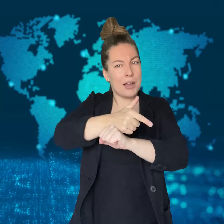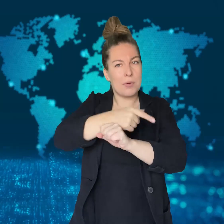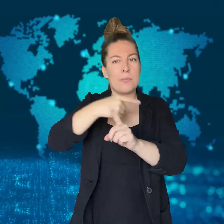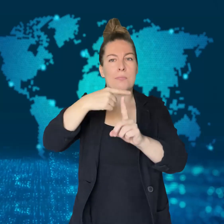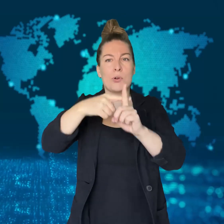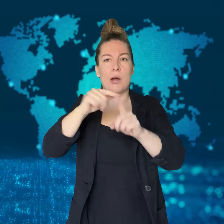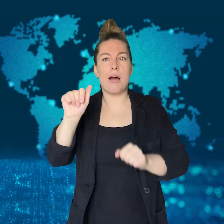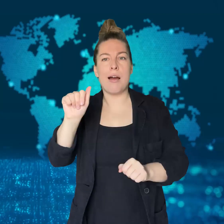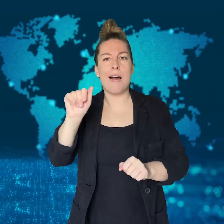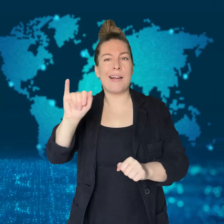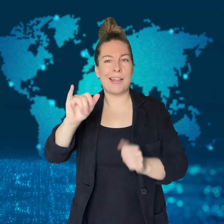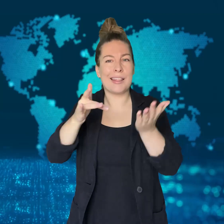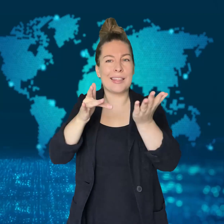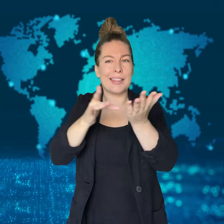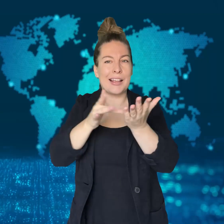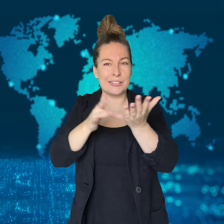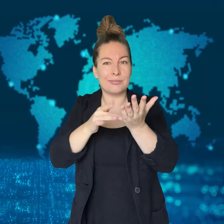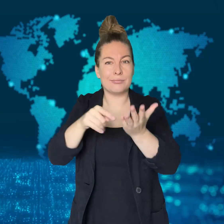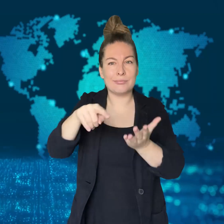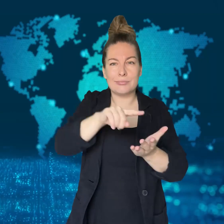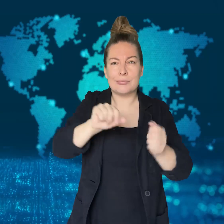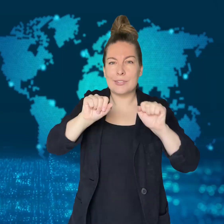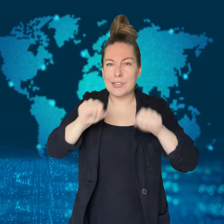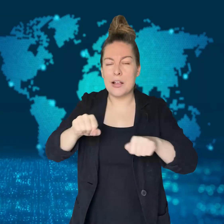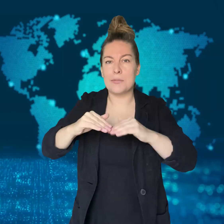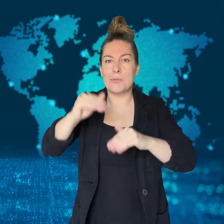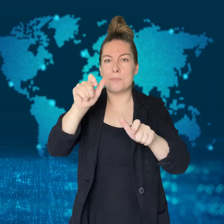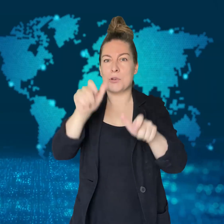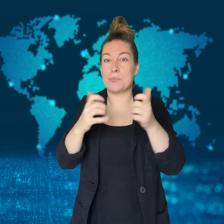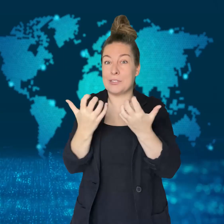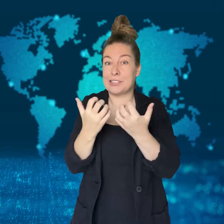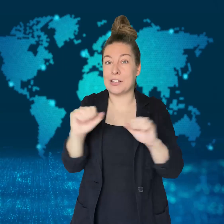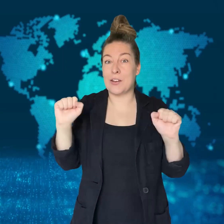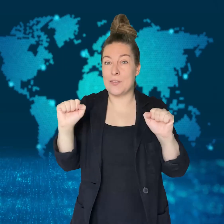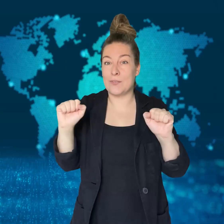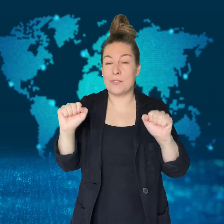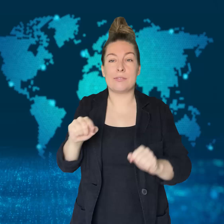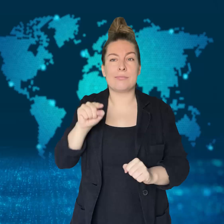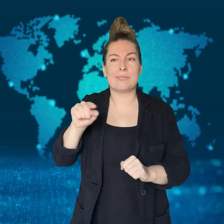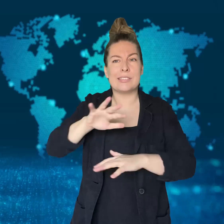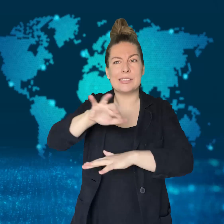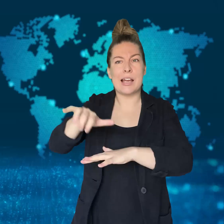increase public safety.